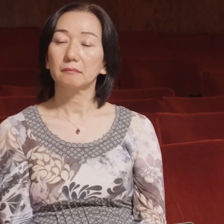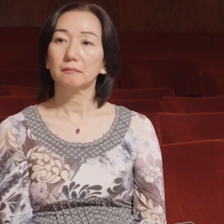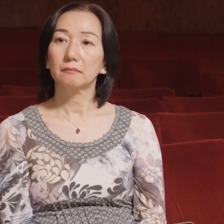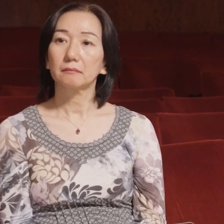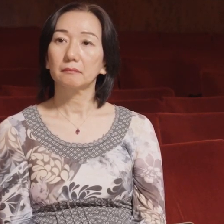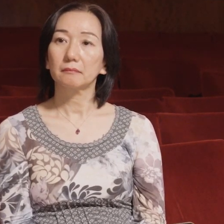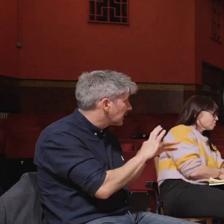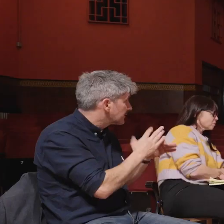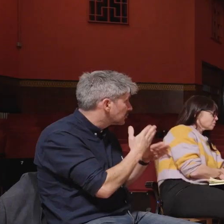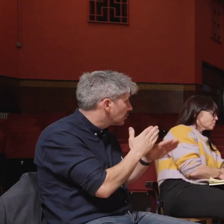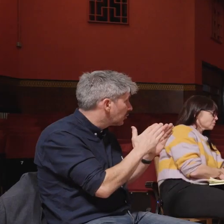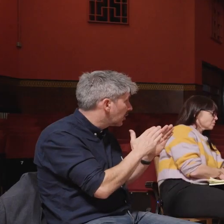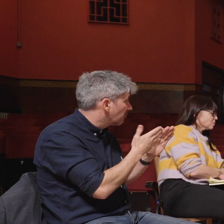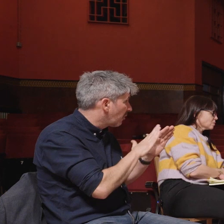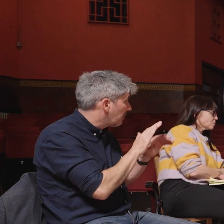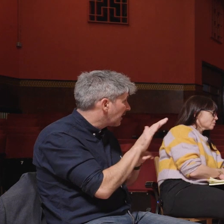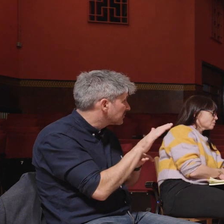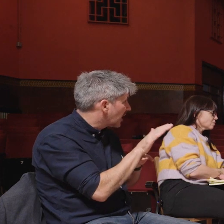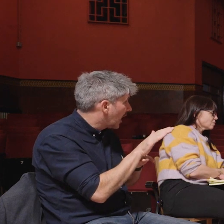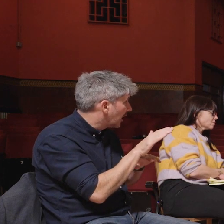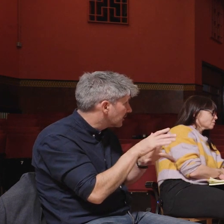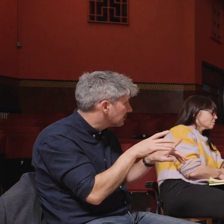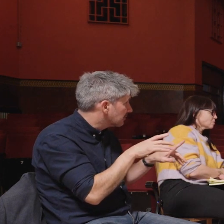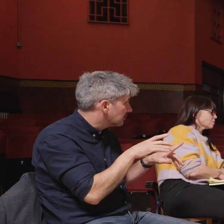just with our artistic work.